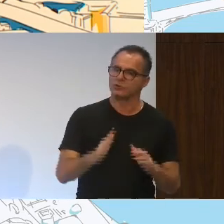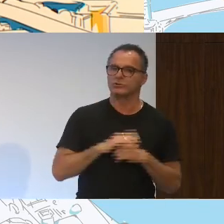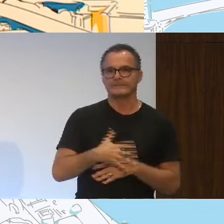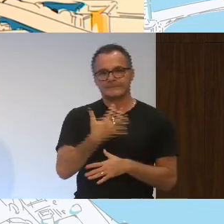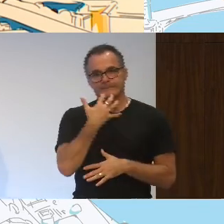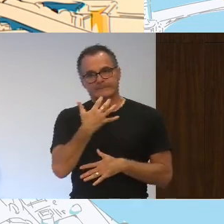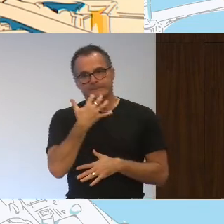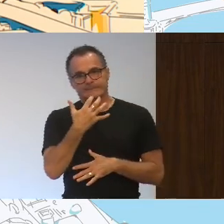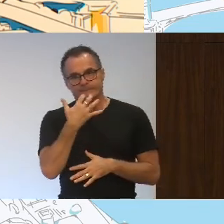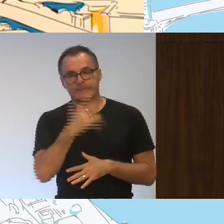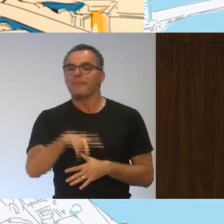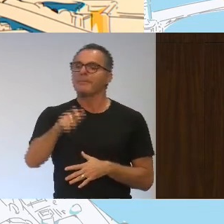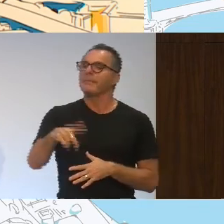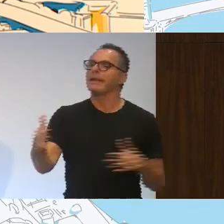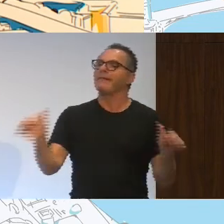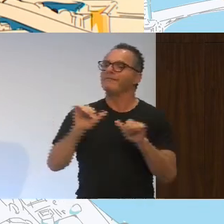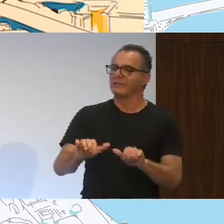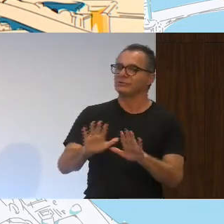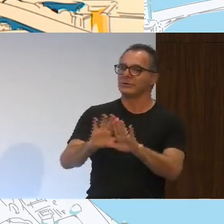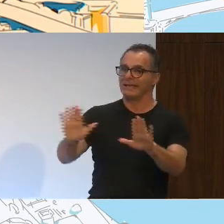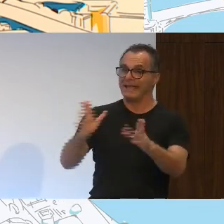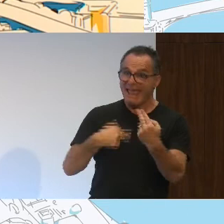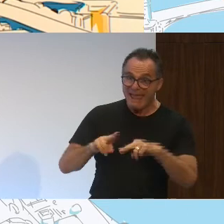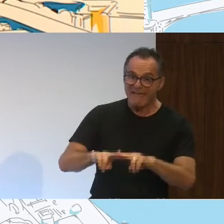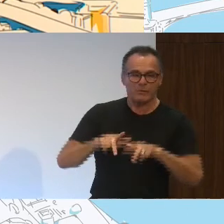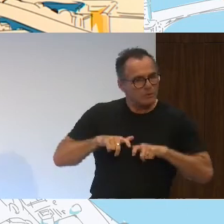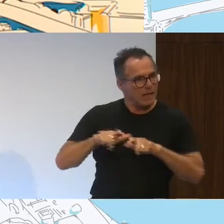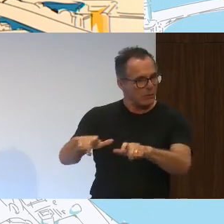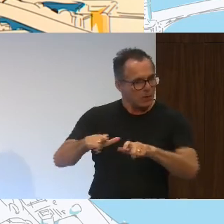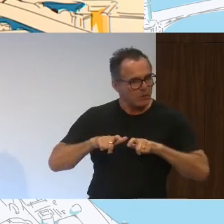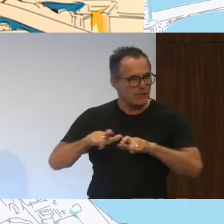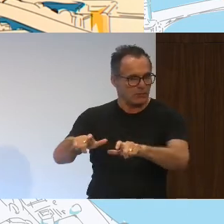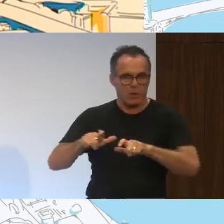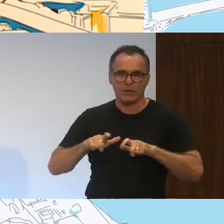People eventually, if you just persist at something, eventually they'll tell you,